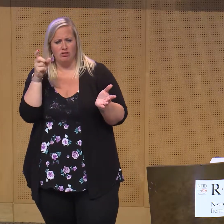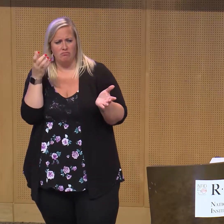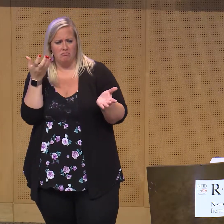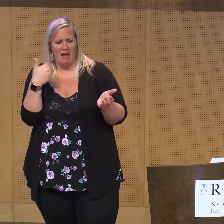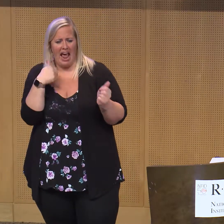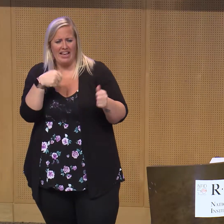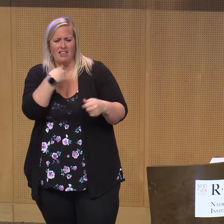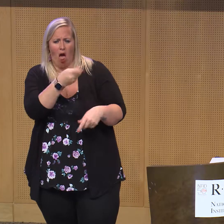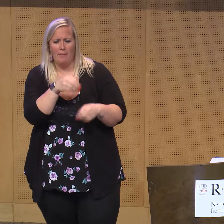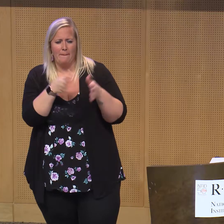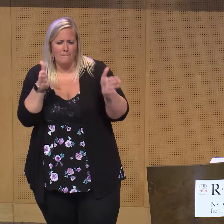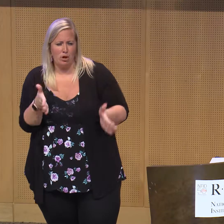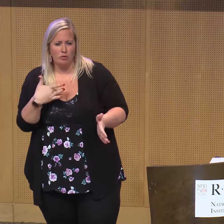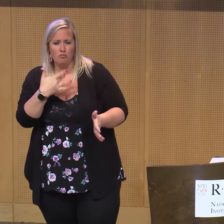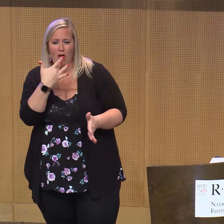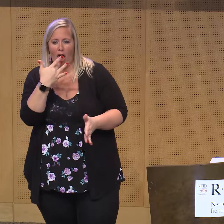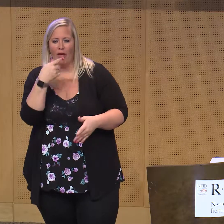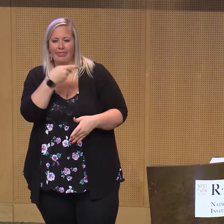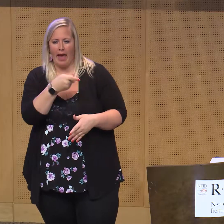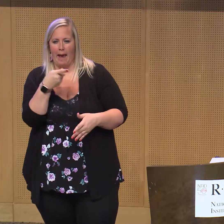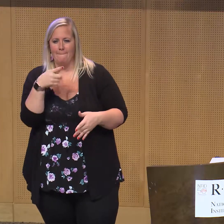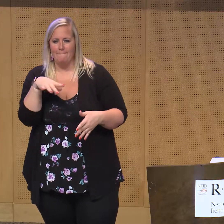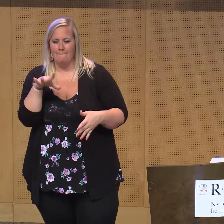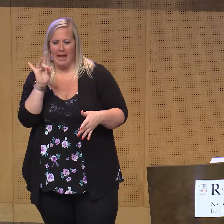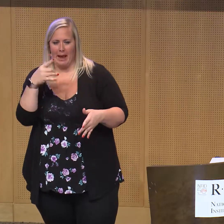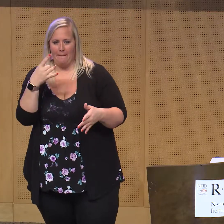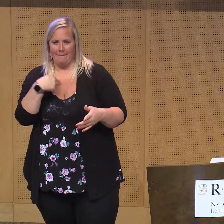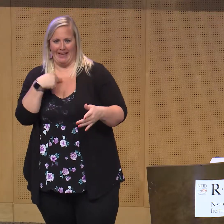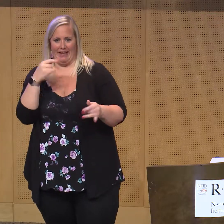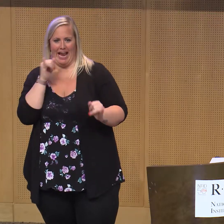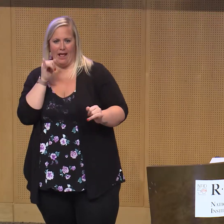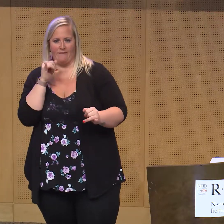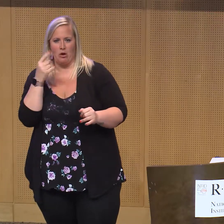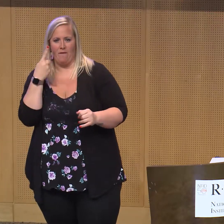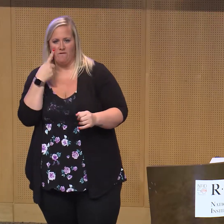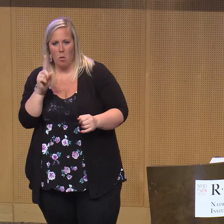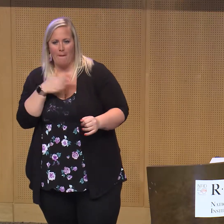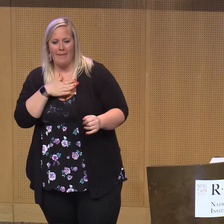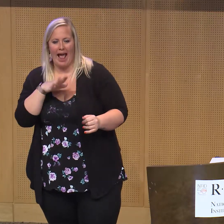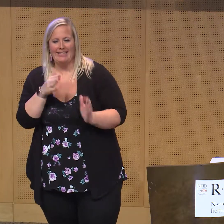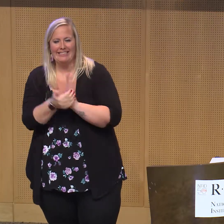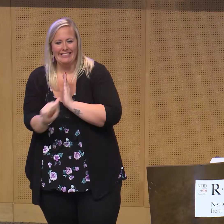I just thought, "I can tell them in person. That's sufficient, to tell them when I get there."